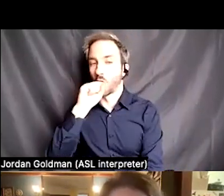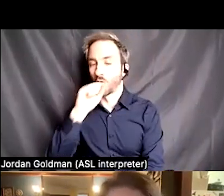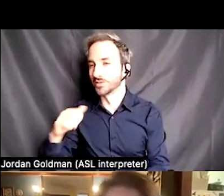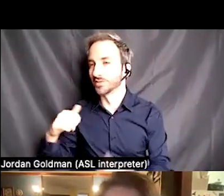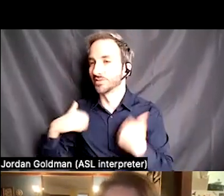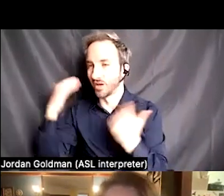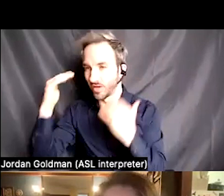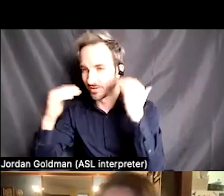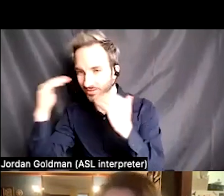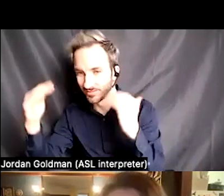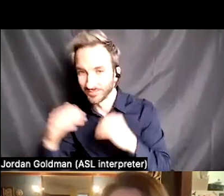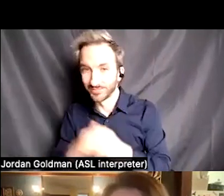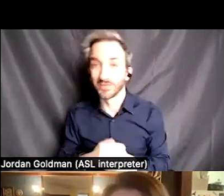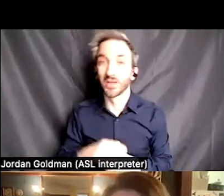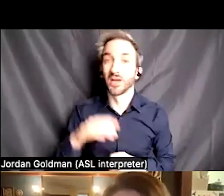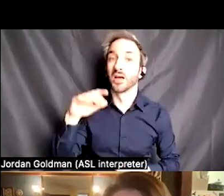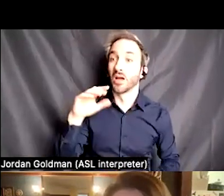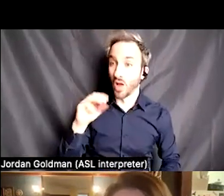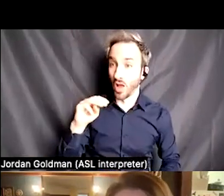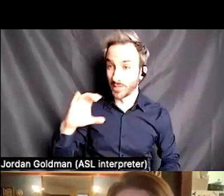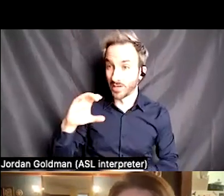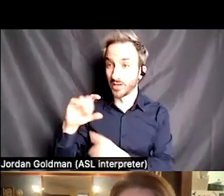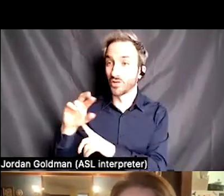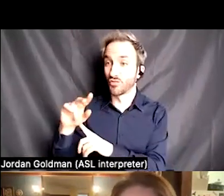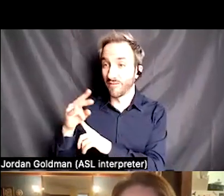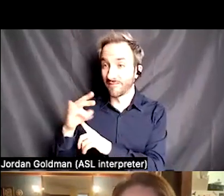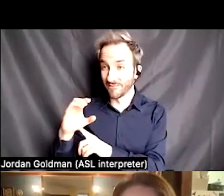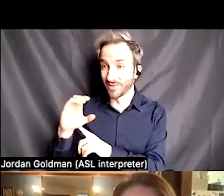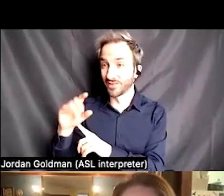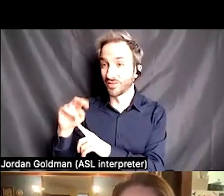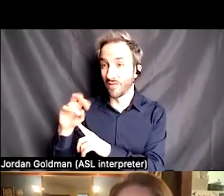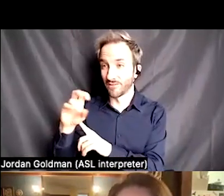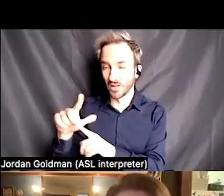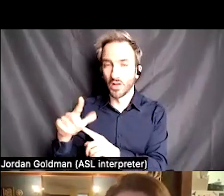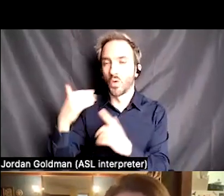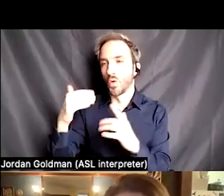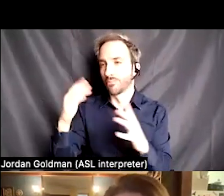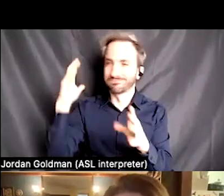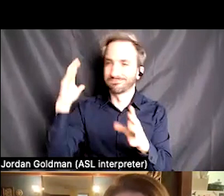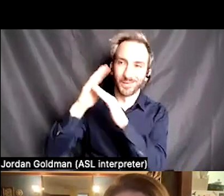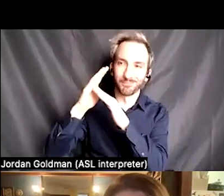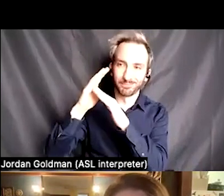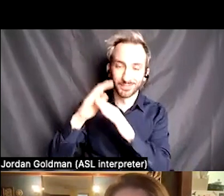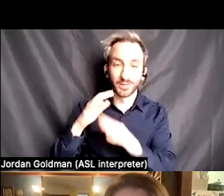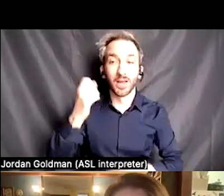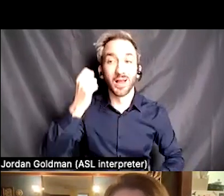novels category, and it was up 39% over last year. However, YA comics and graphic novels are seeing